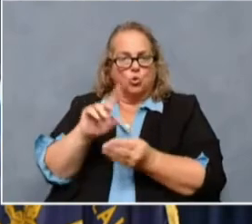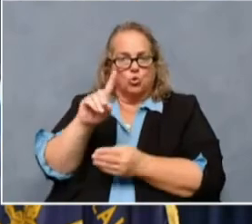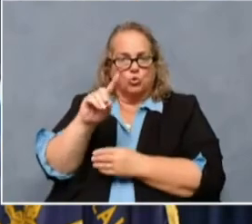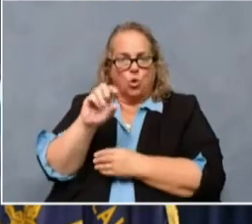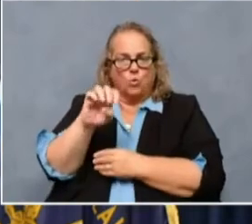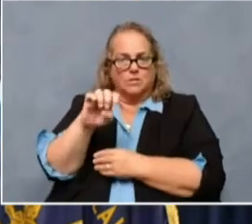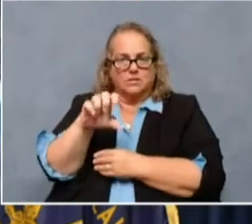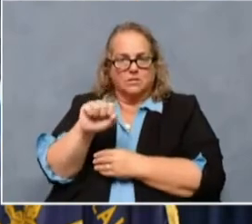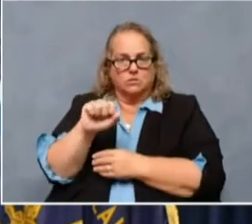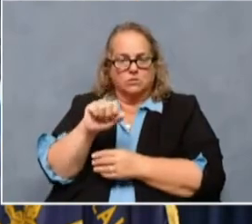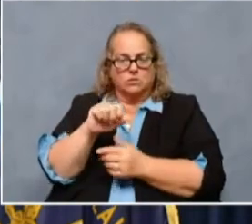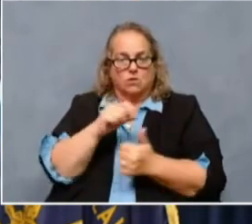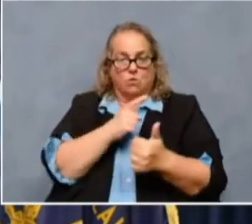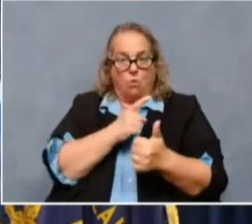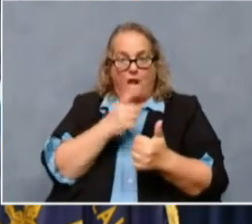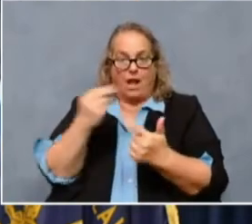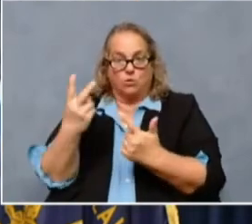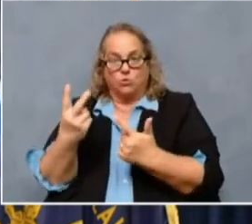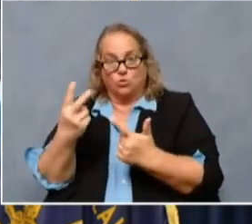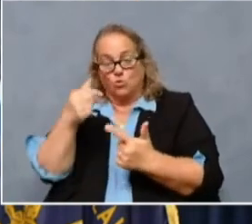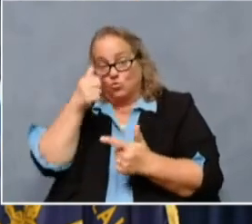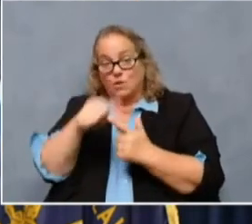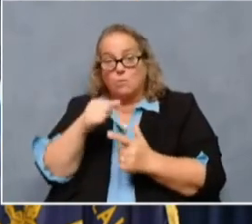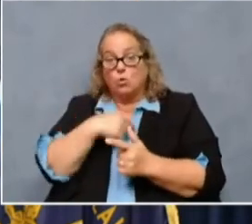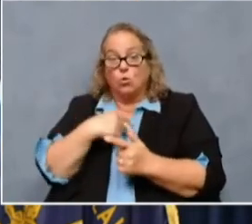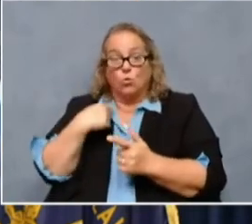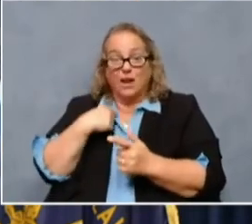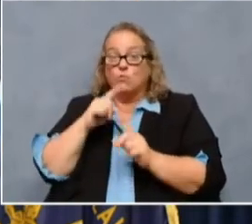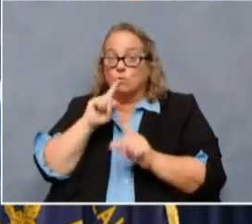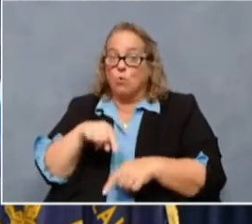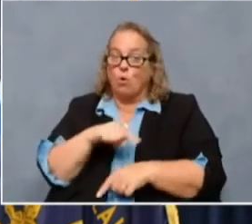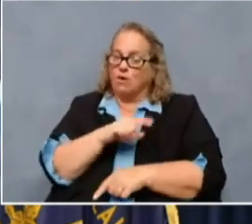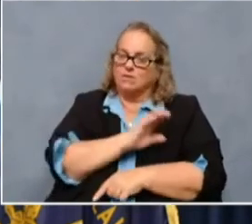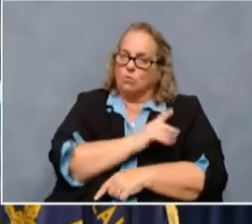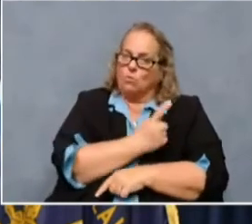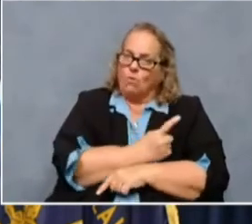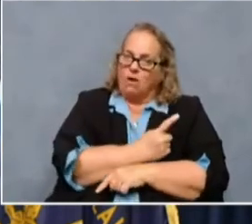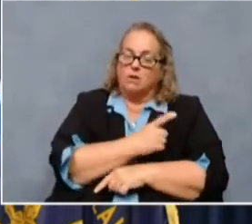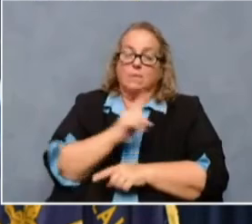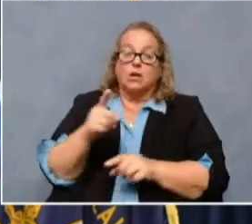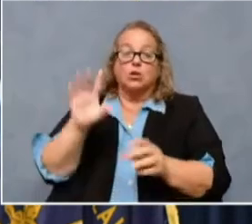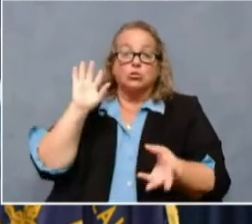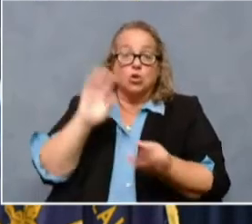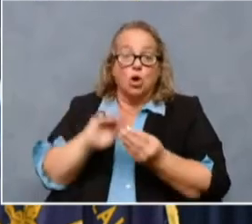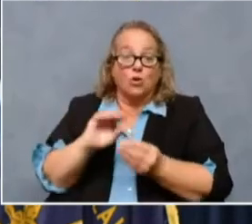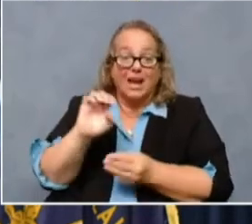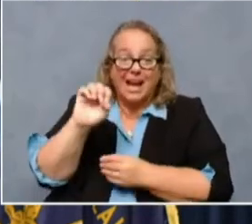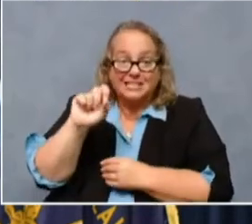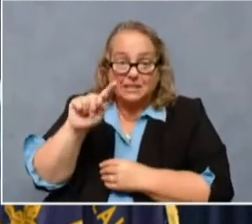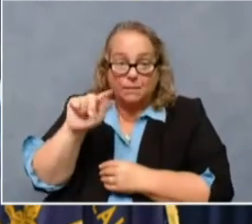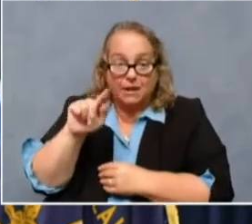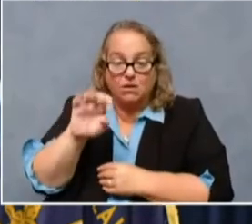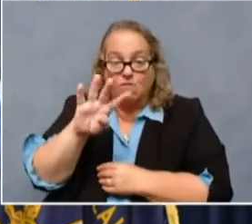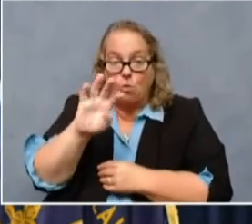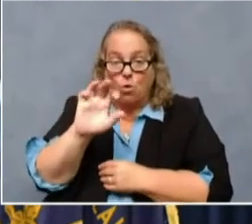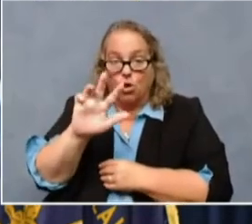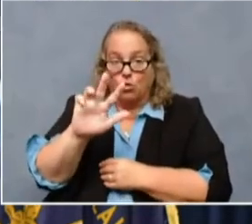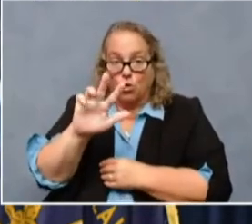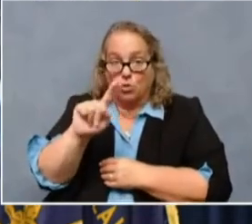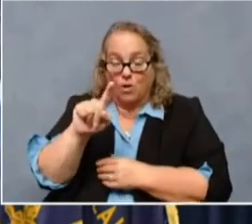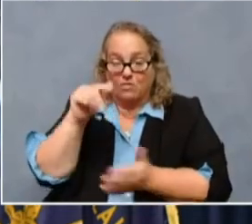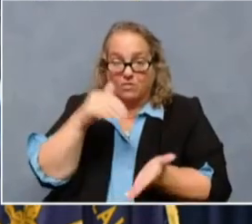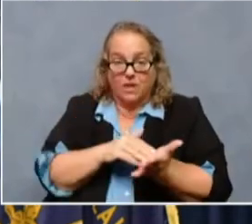1st doses total Estimate 431,100 total vaccine doses will be removed from the